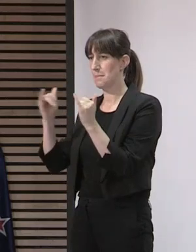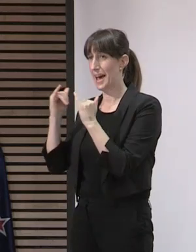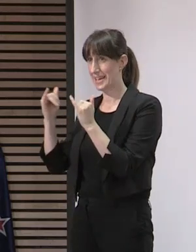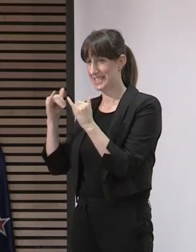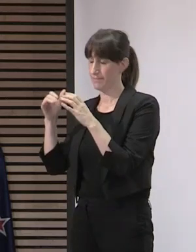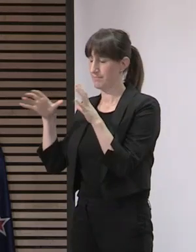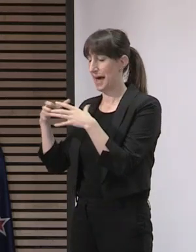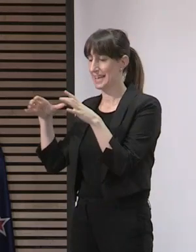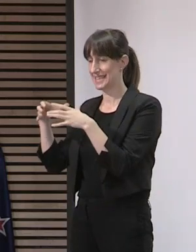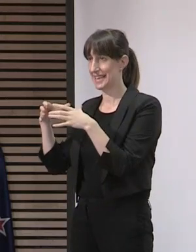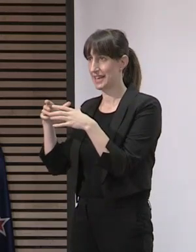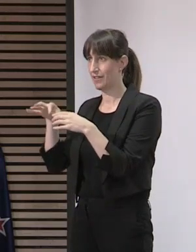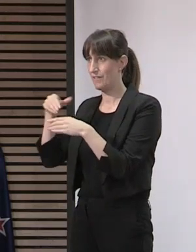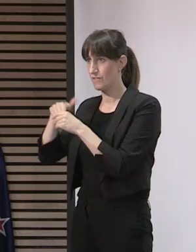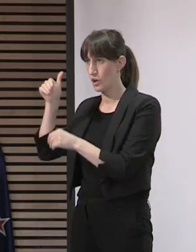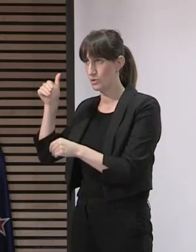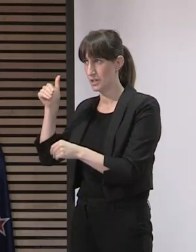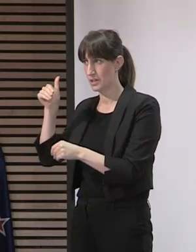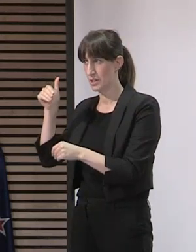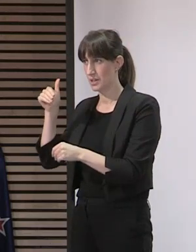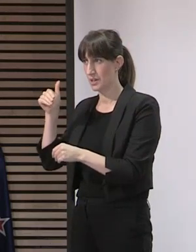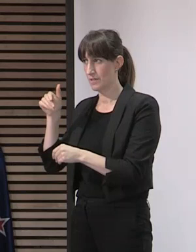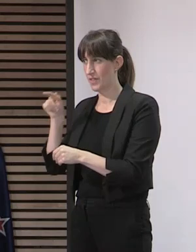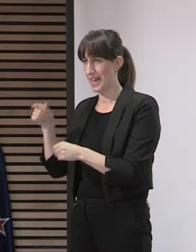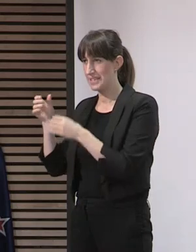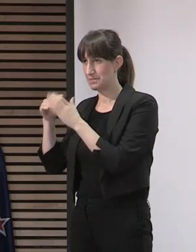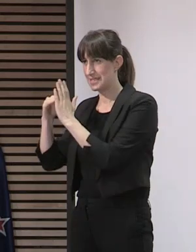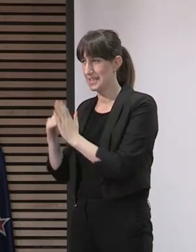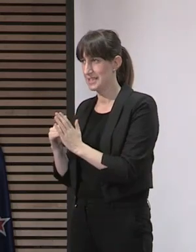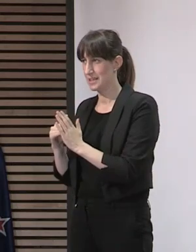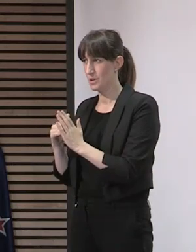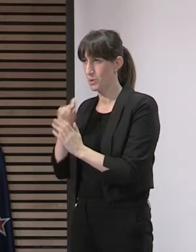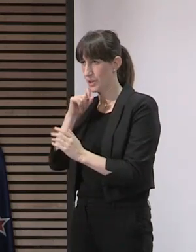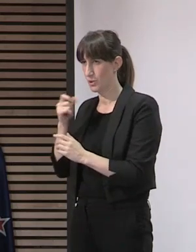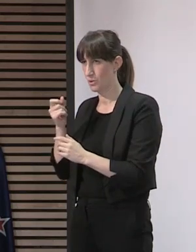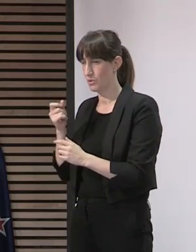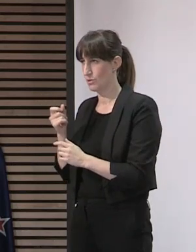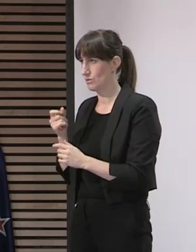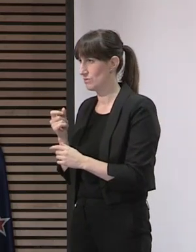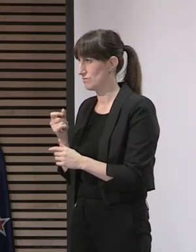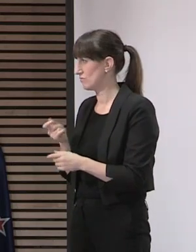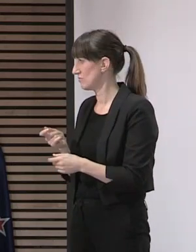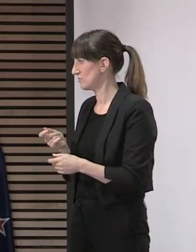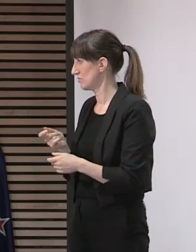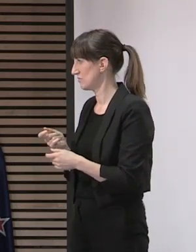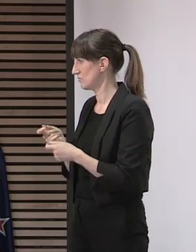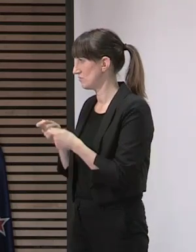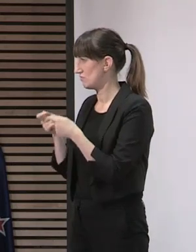consideration to campaigning for just the party vote in the Northland seat? I've answered many times before that we haven't done that in